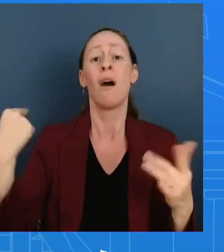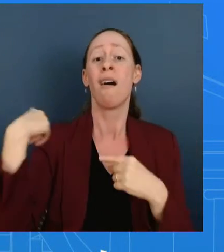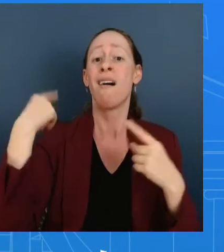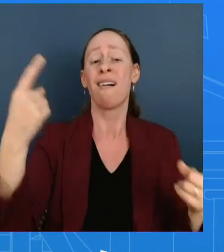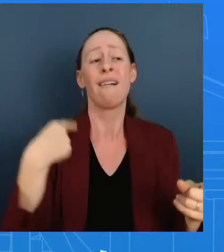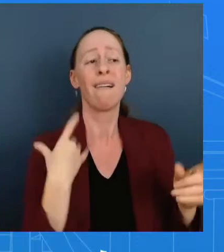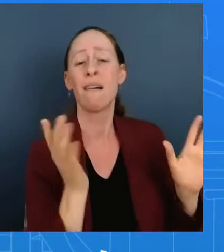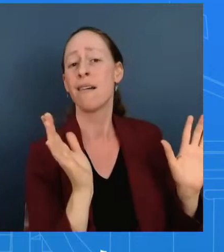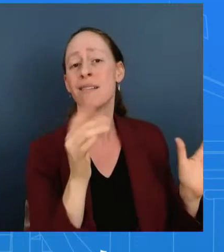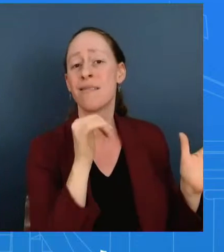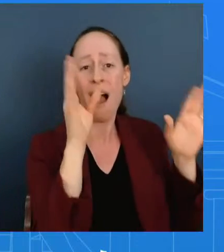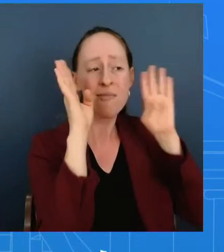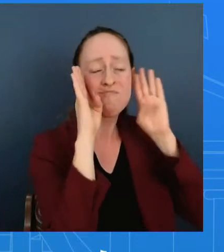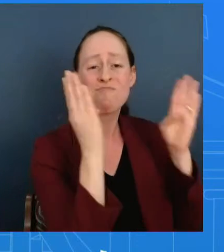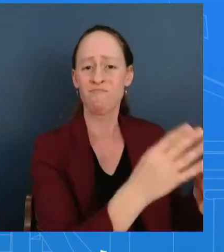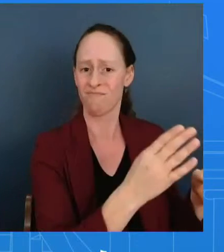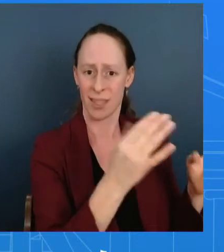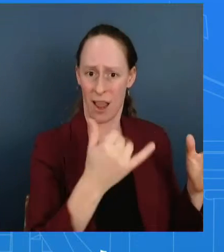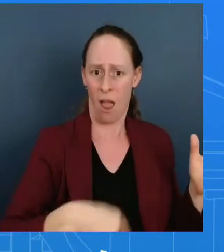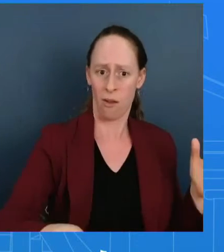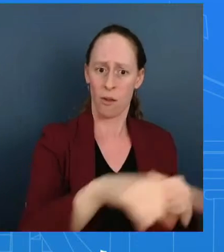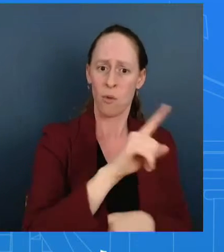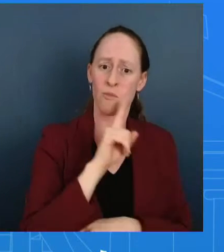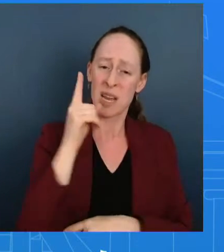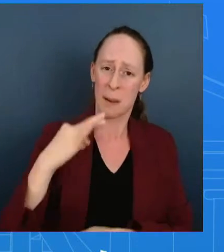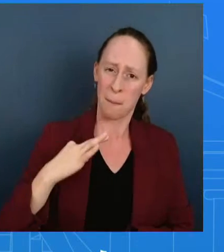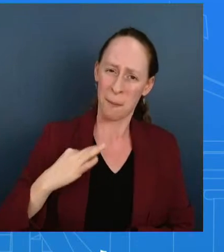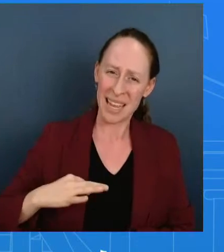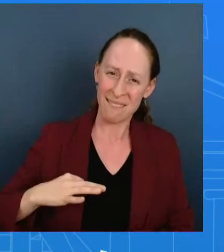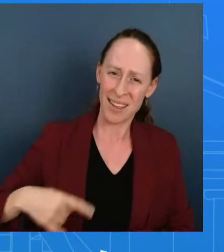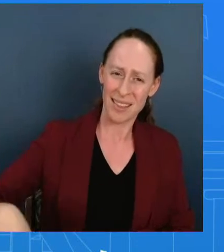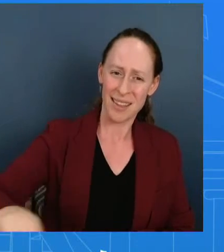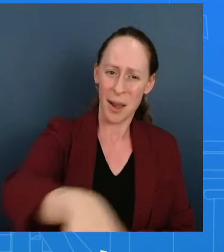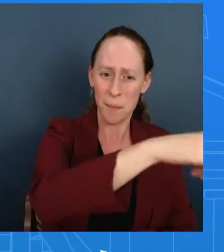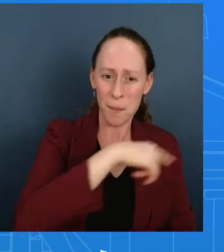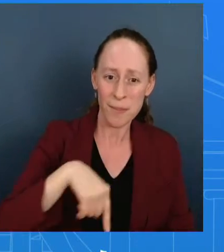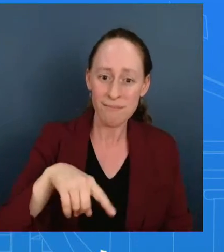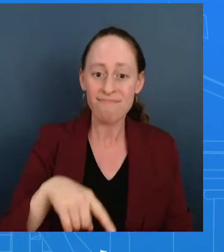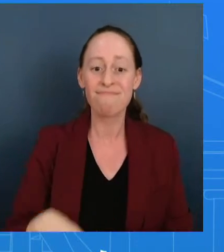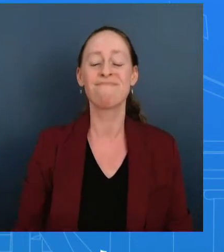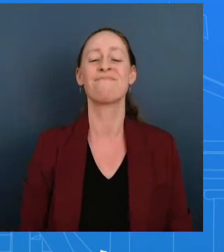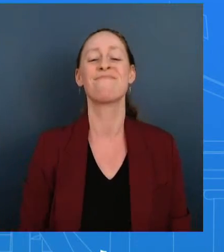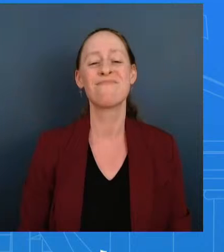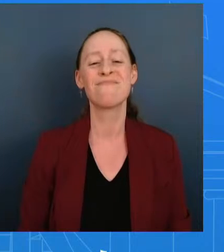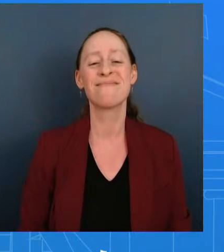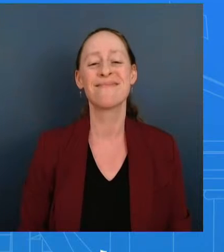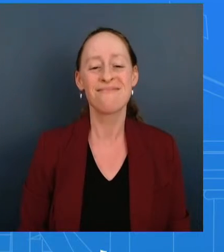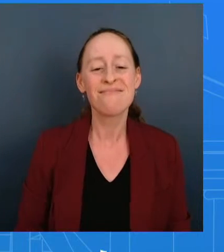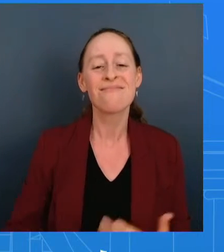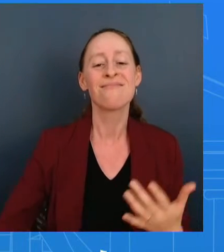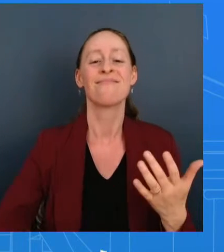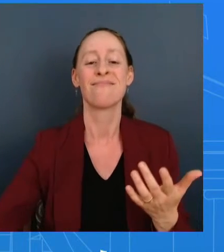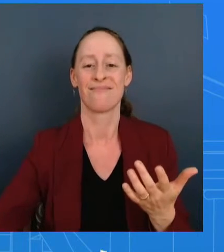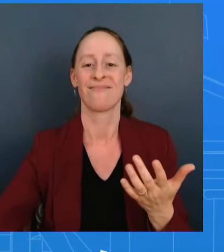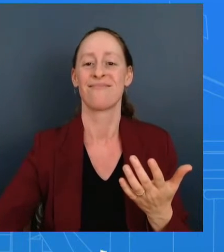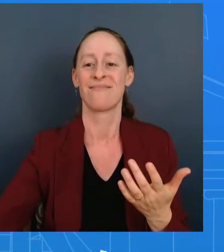happening under President Biden. Watch out for more news in the coming days. Exciting. And next, I want to share highlights